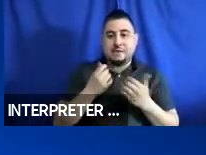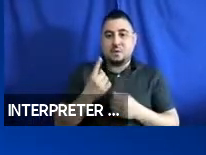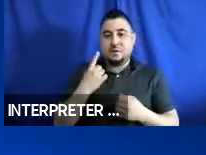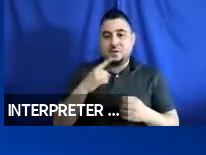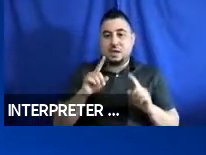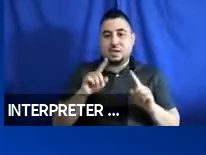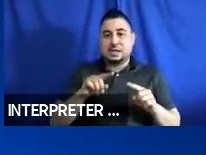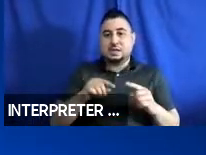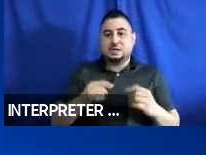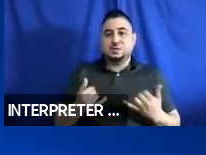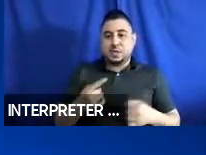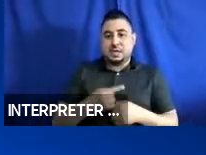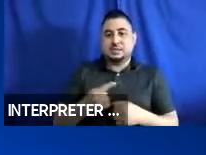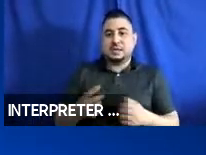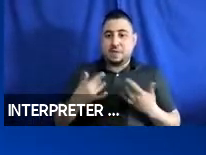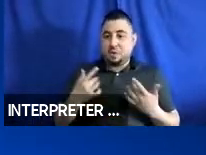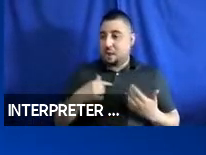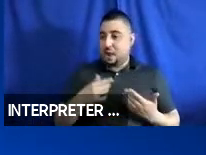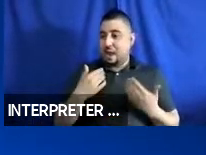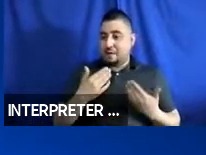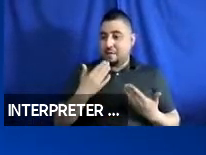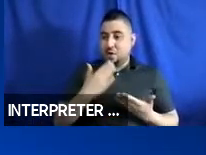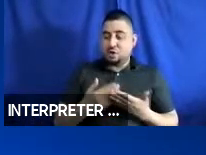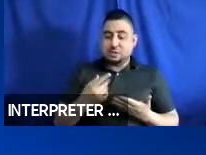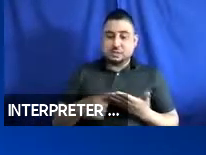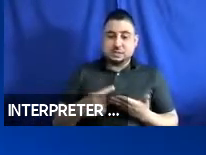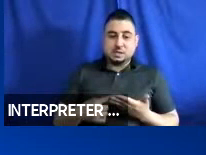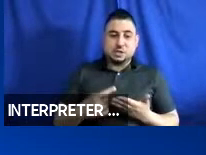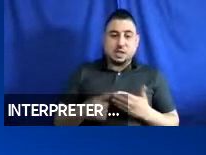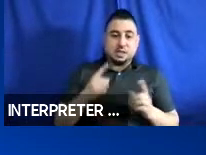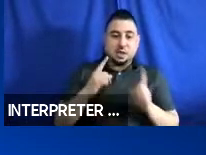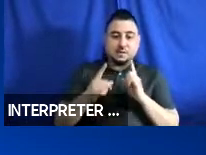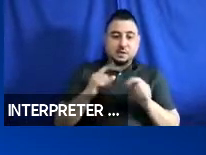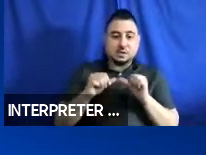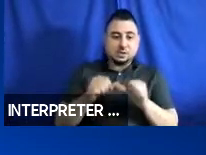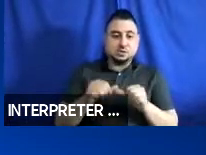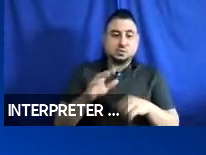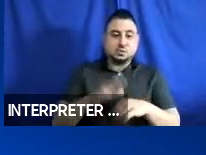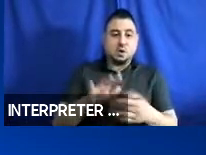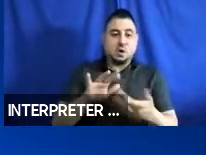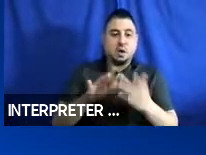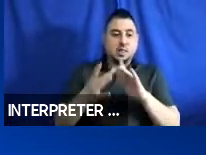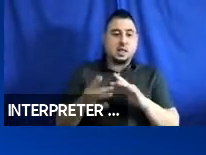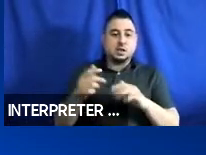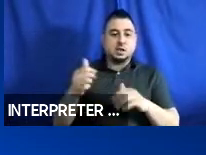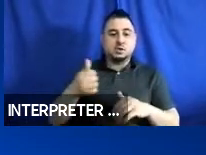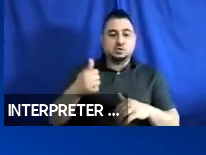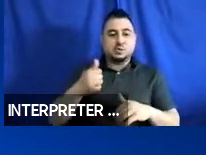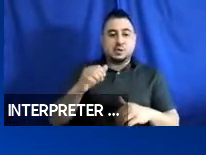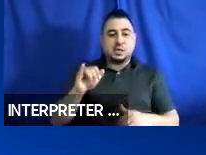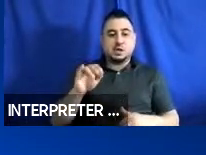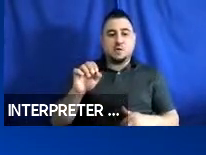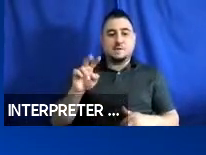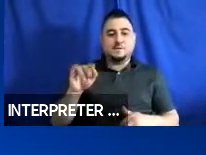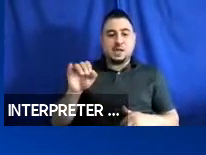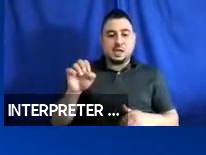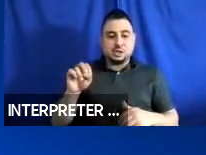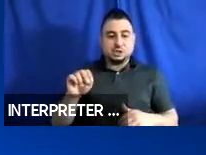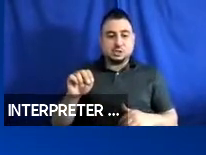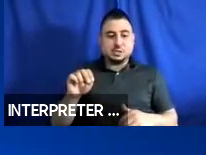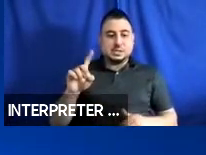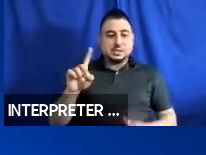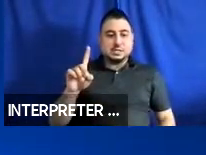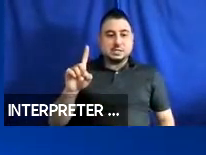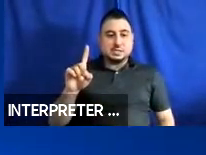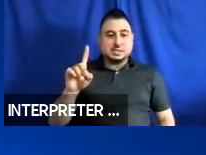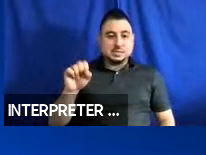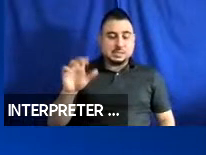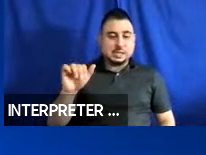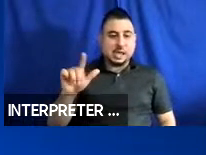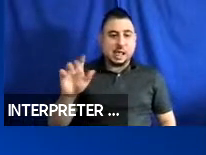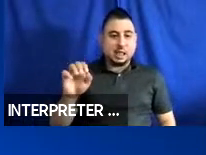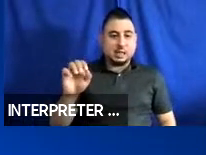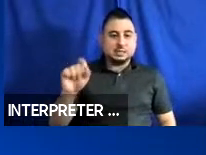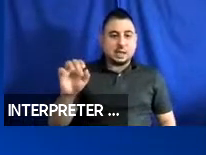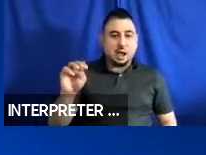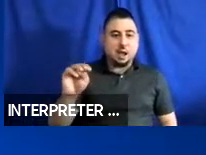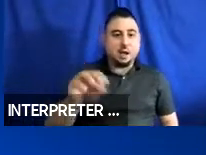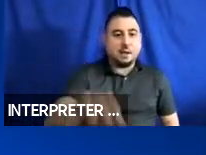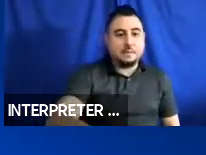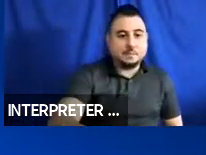today’s event. We have had a good discussion and the conversation continues online at transportationinnovation@ideascale.com